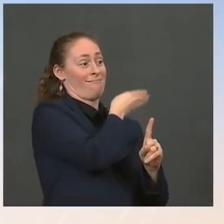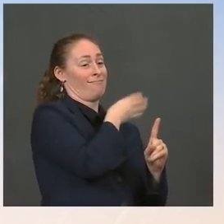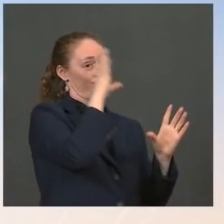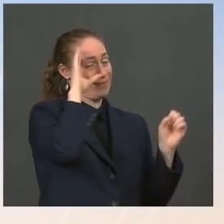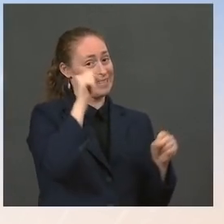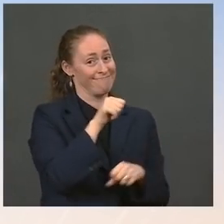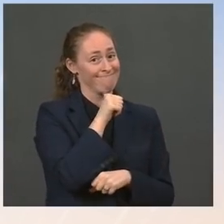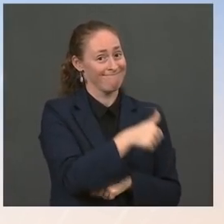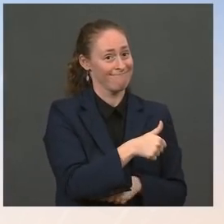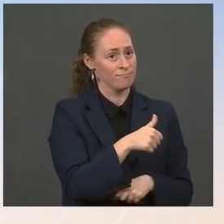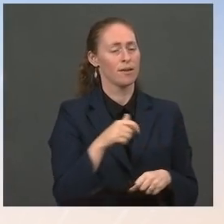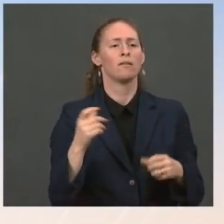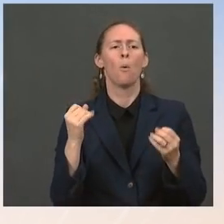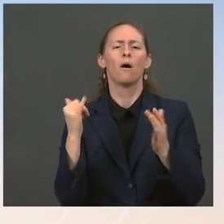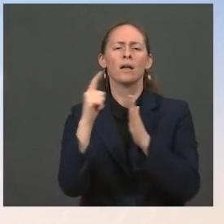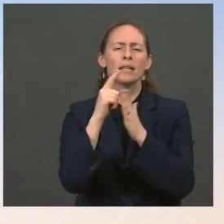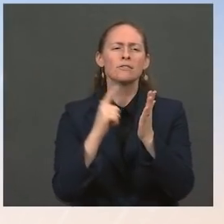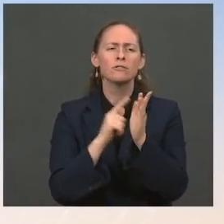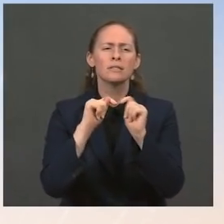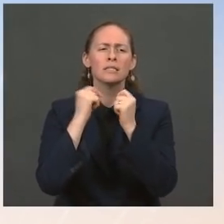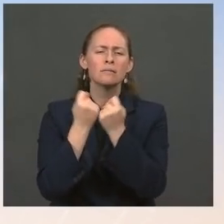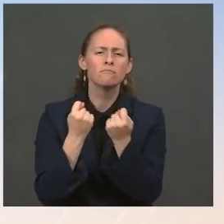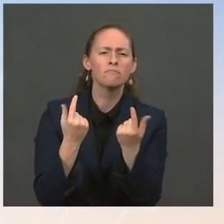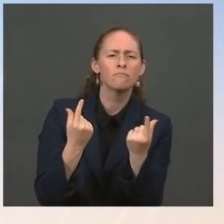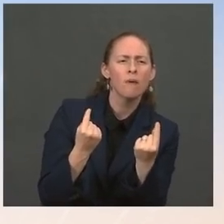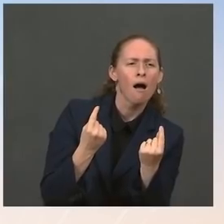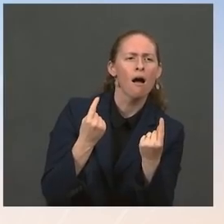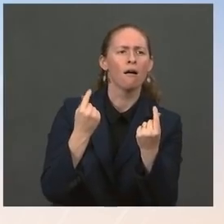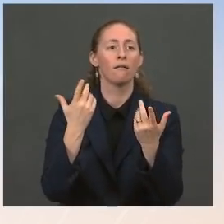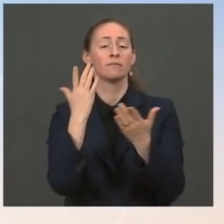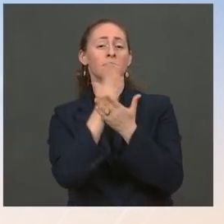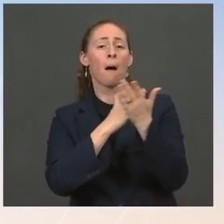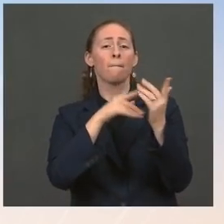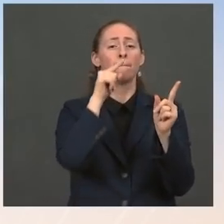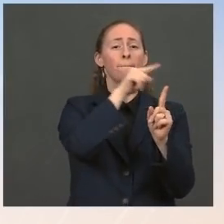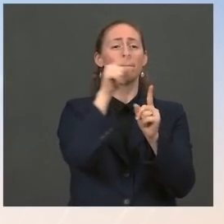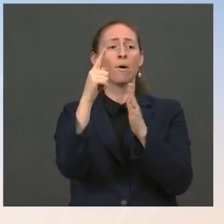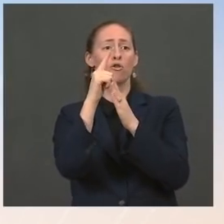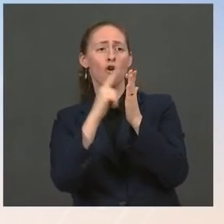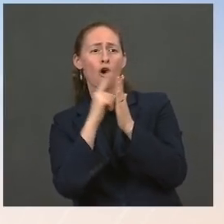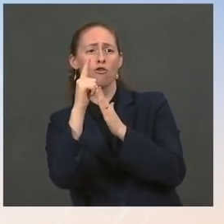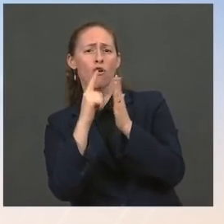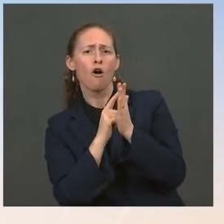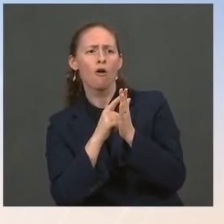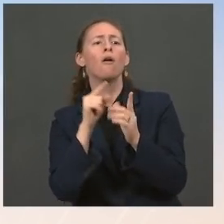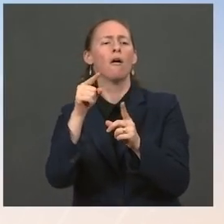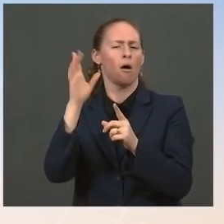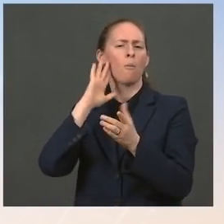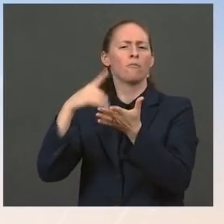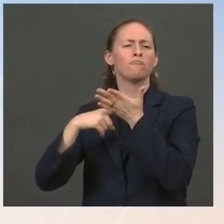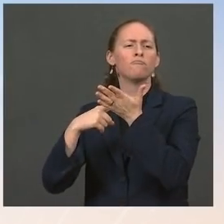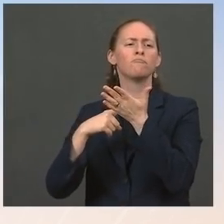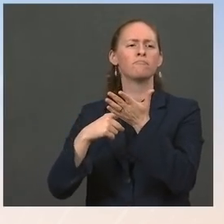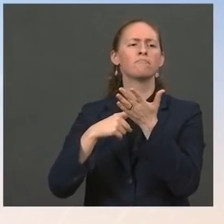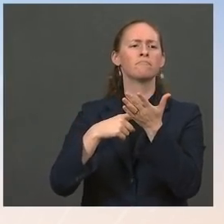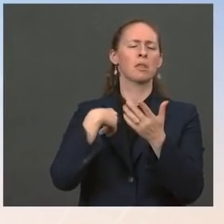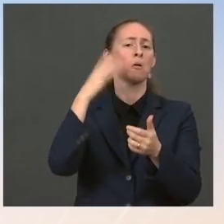about specific views on the -- in the piece of legislation. I know I spoke to it briefly last week, but I'll -- I'll come back to you with that. Go ahead, Steve. The Press: Jake Sullivan reached a deal